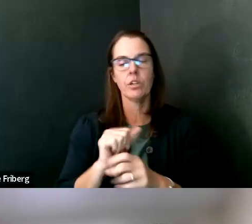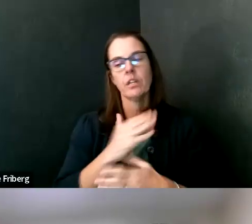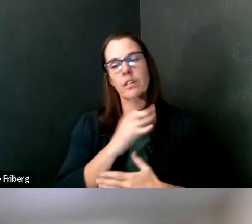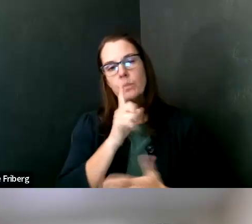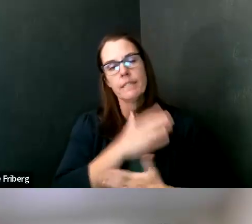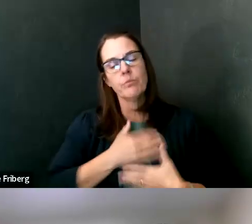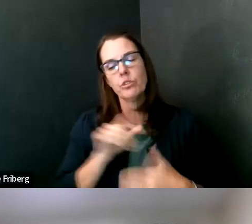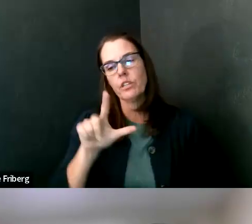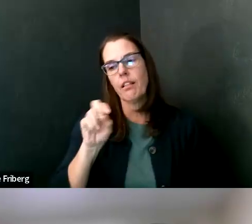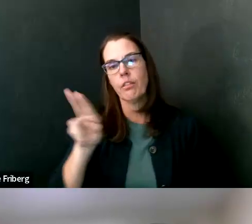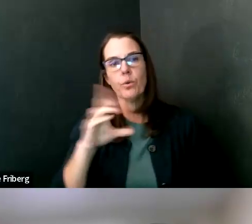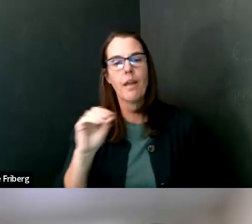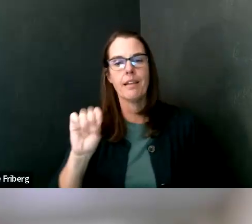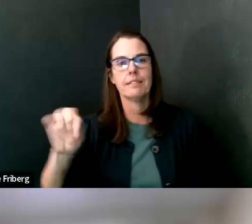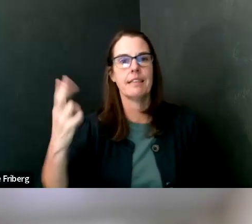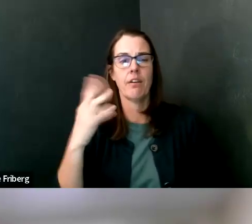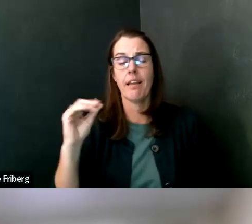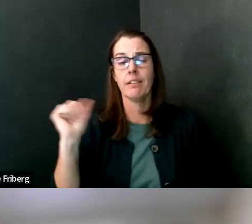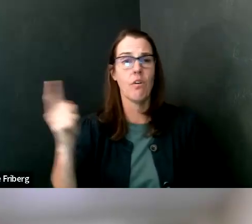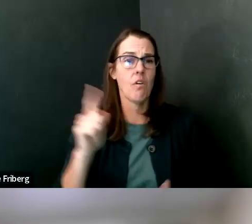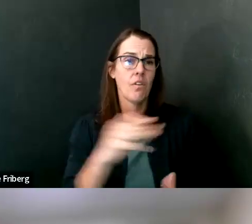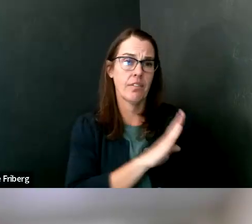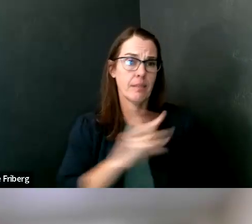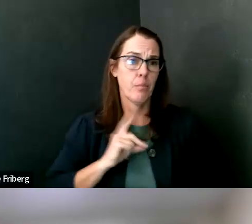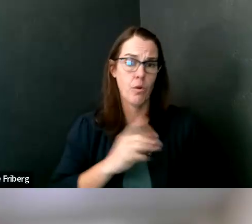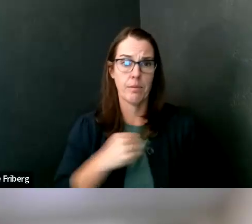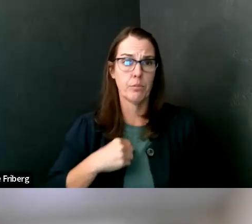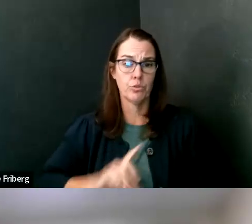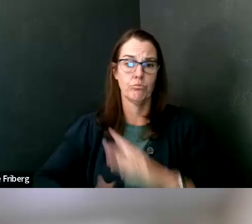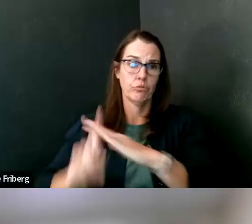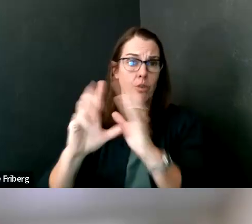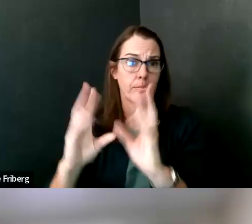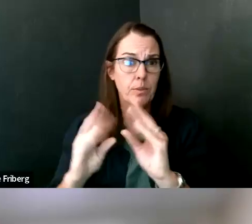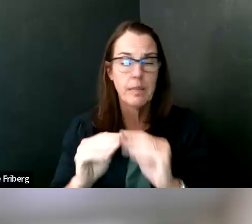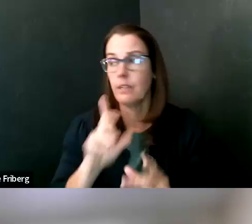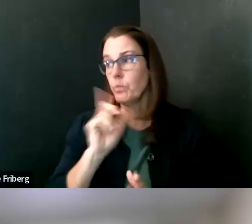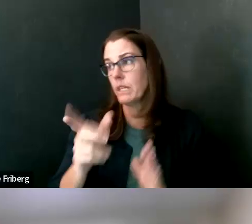um and all the board members that came to the meetings. Um you know, it it it showed and